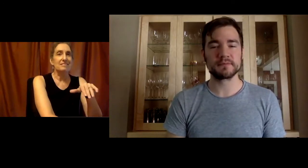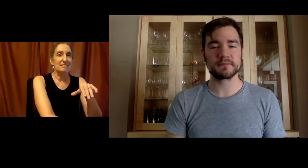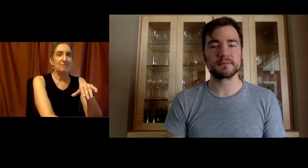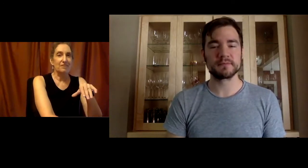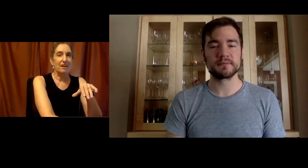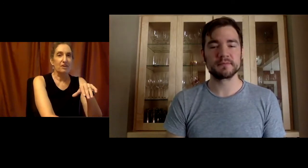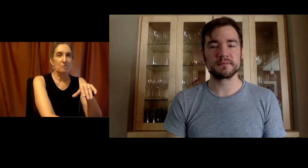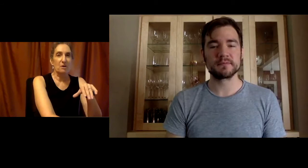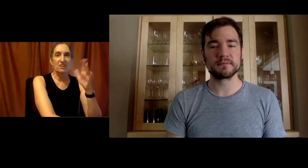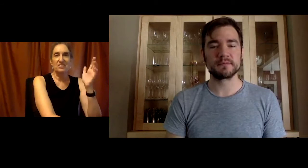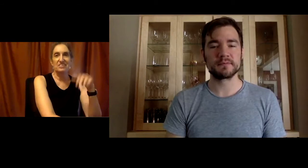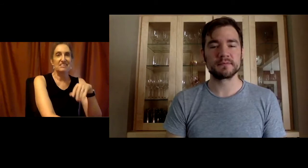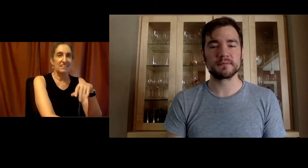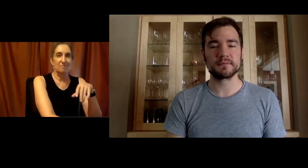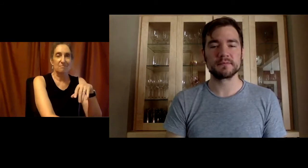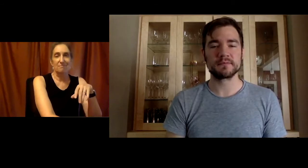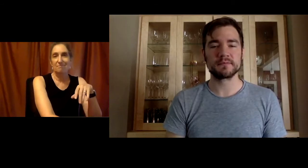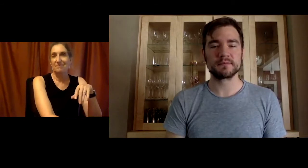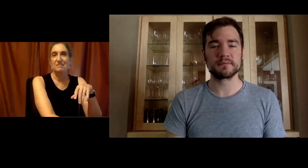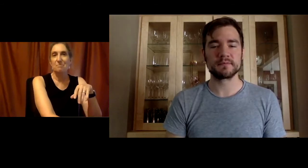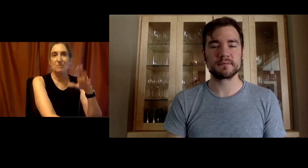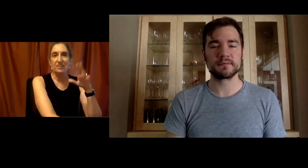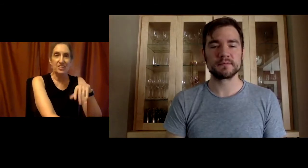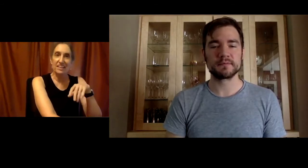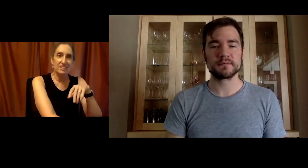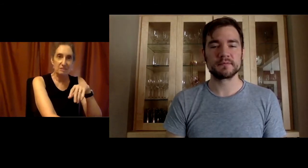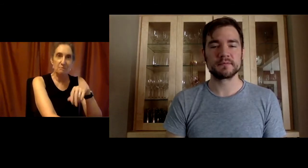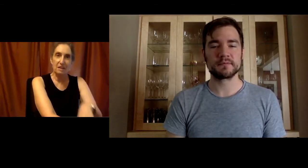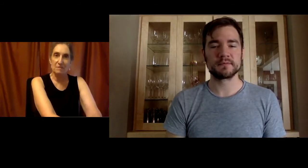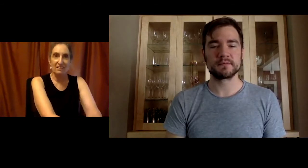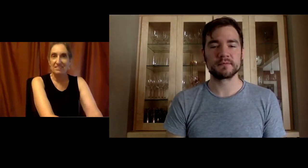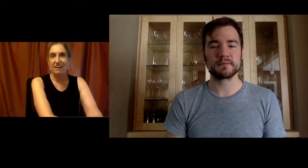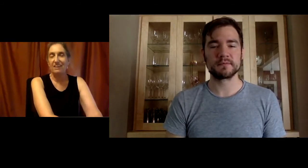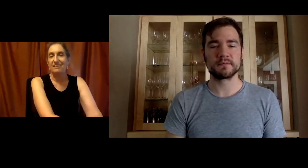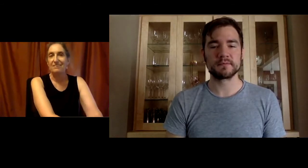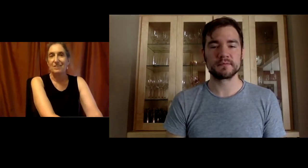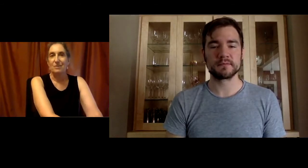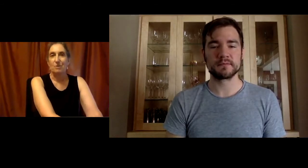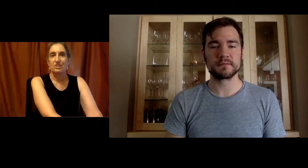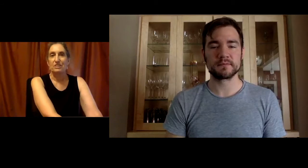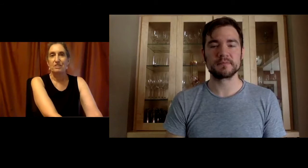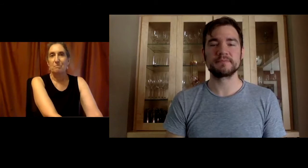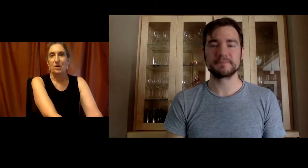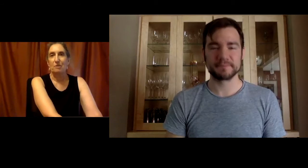and stuff like that out in the park, just as, keep people entertained, 'cause everybody can be outside and watch things in the park.